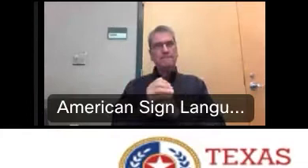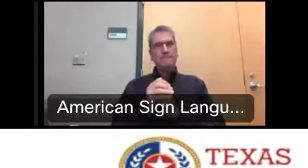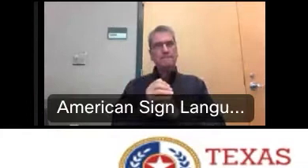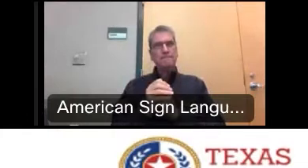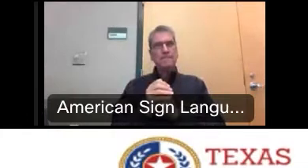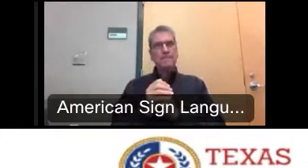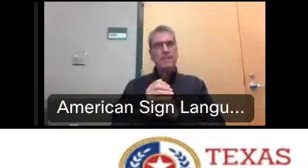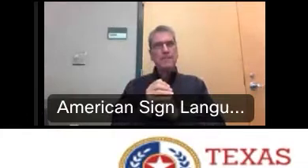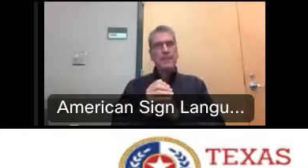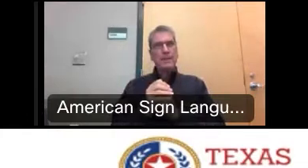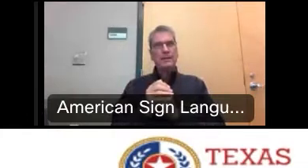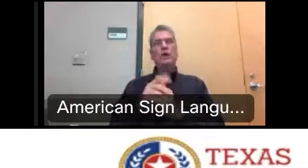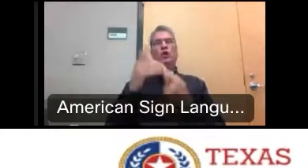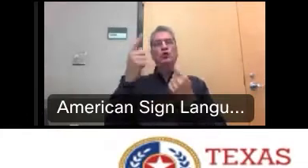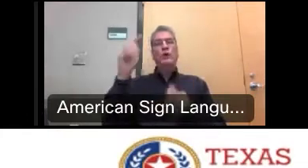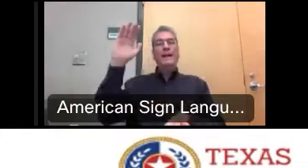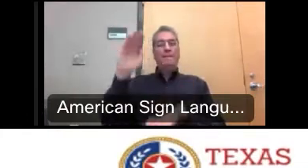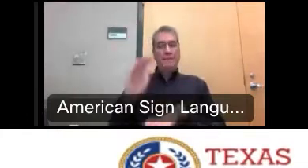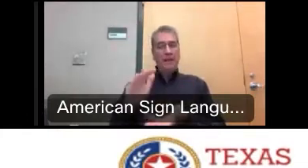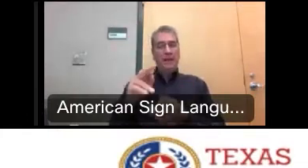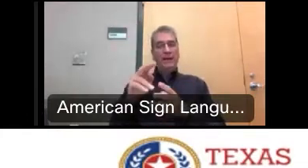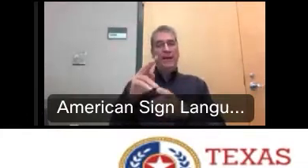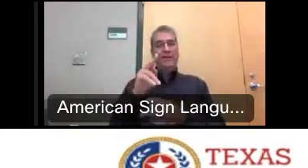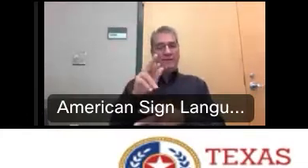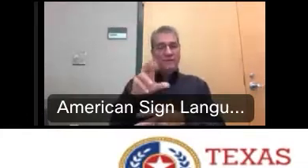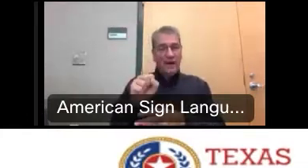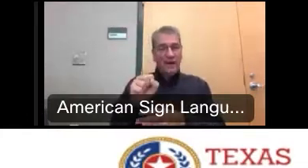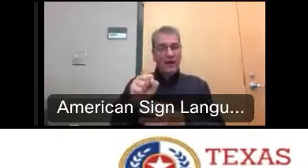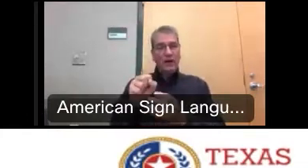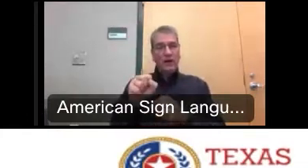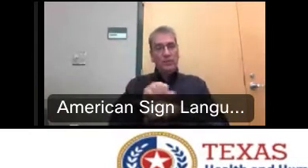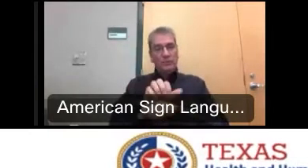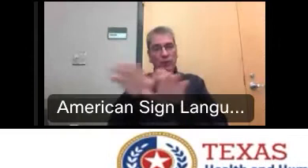that's in the community. It has many many values so here you can see hospitalizations